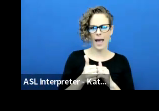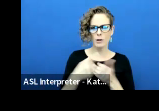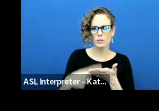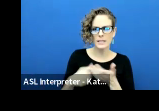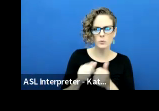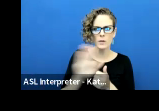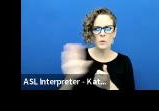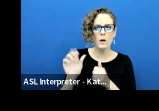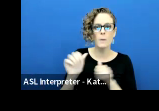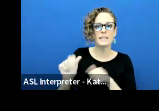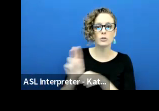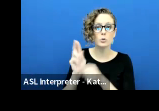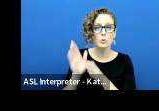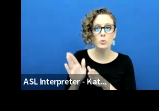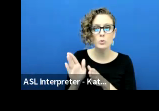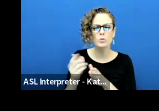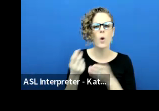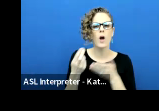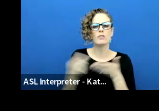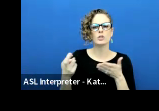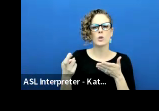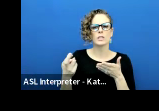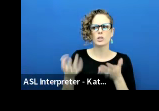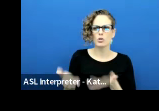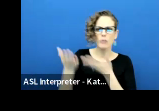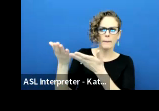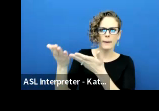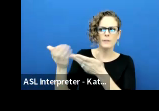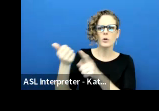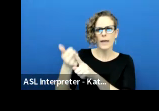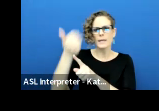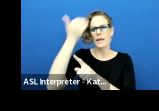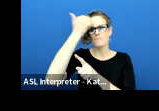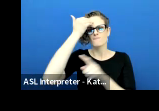point them to so they can be more informed on what their smart home devices are doing